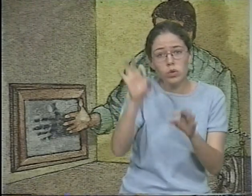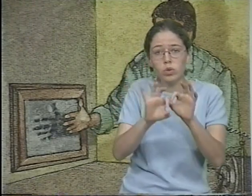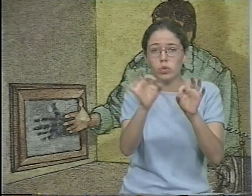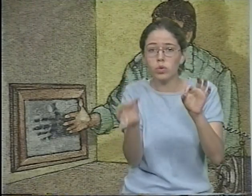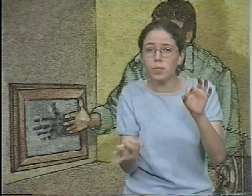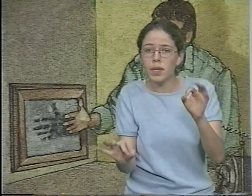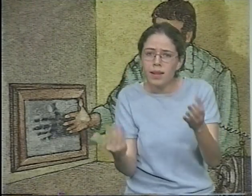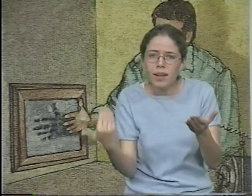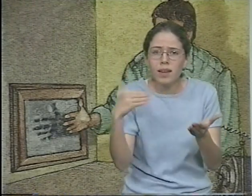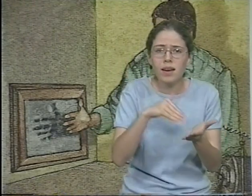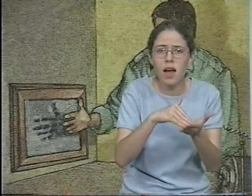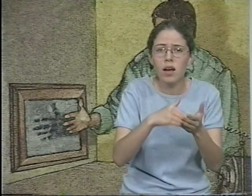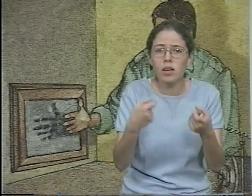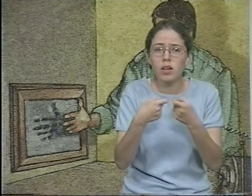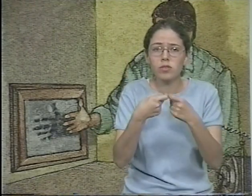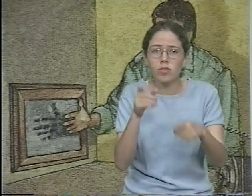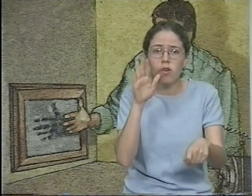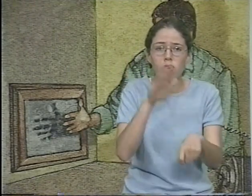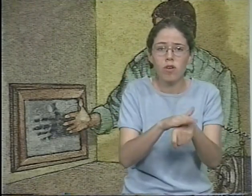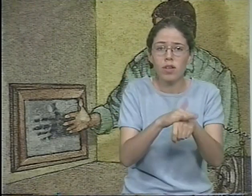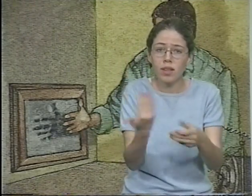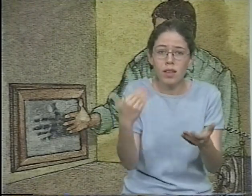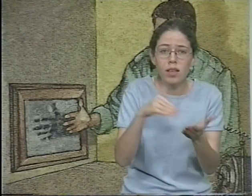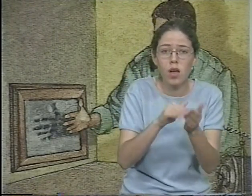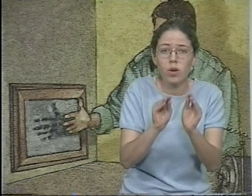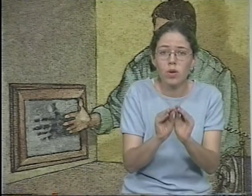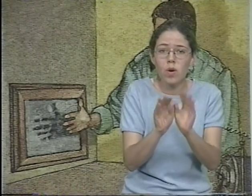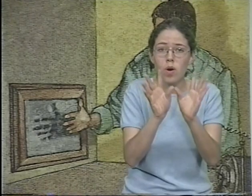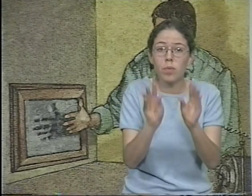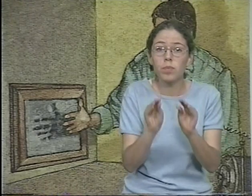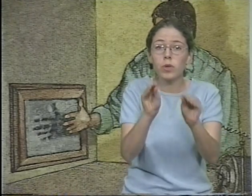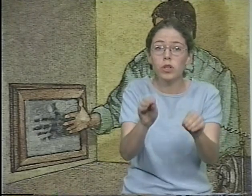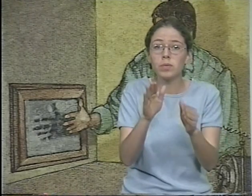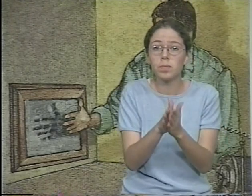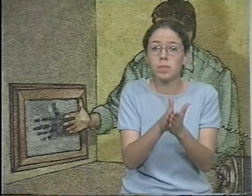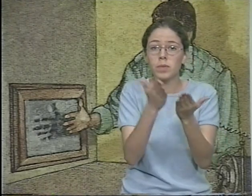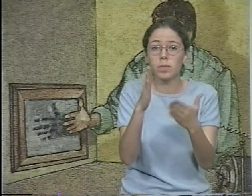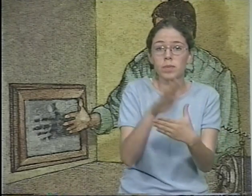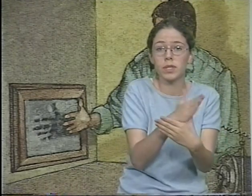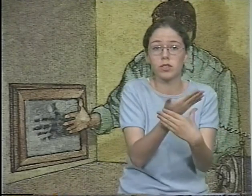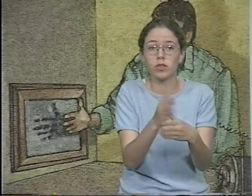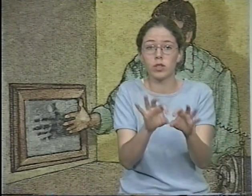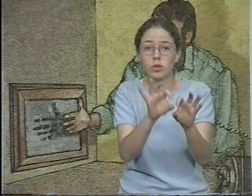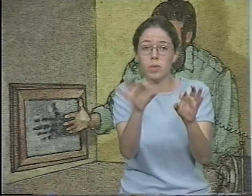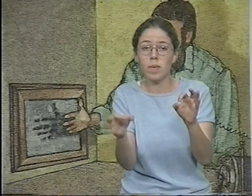But what could it be? Wilhelm moved the chemically treated paper